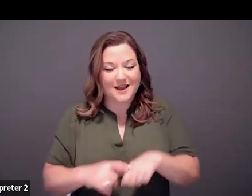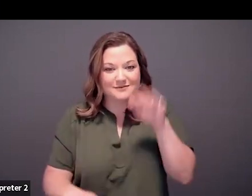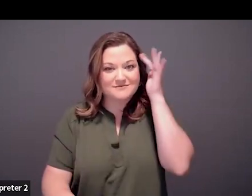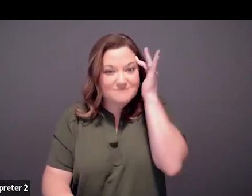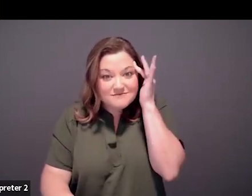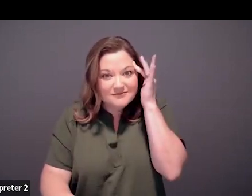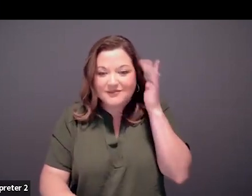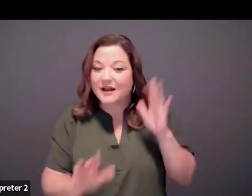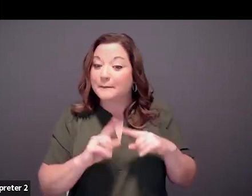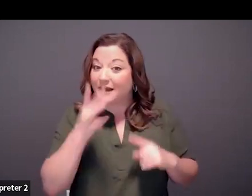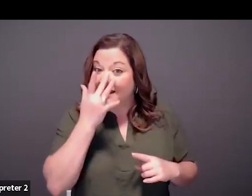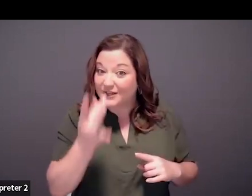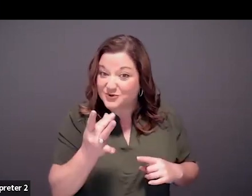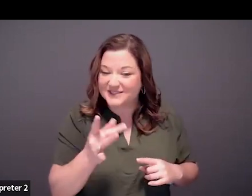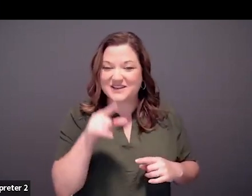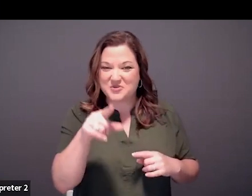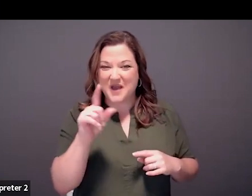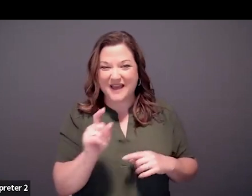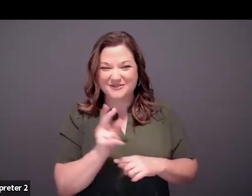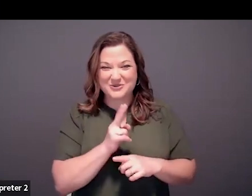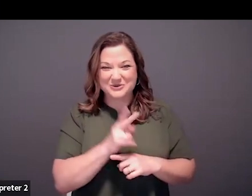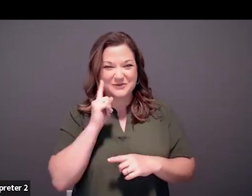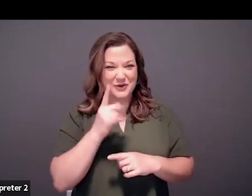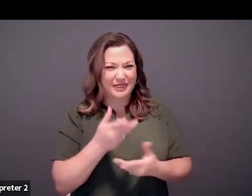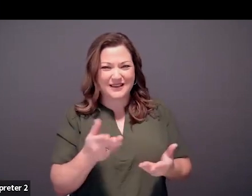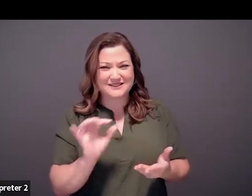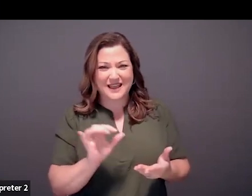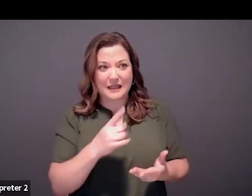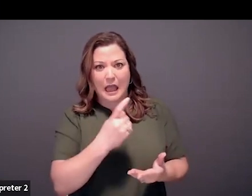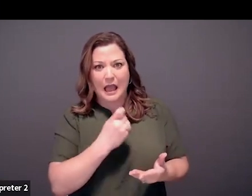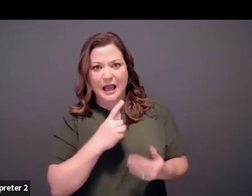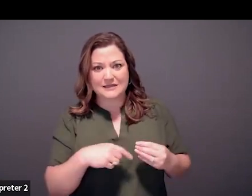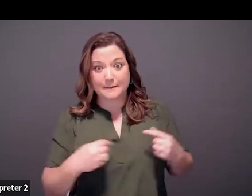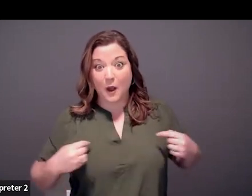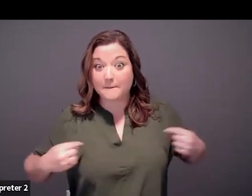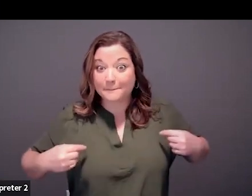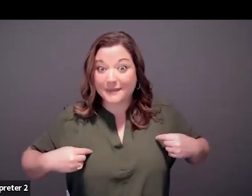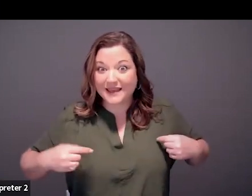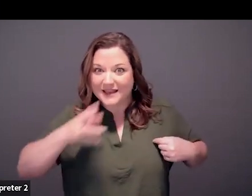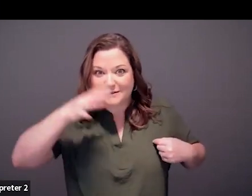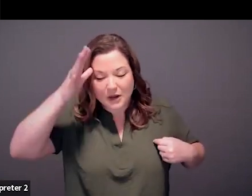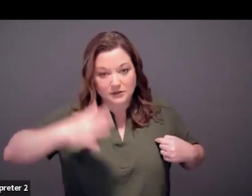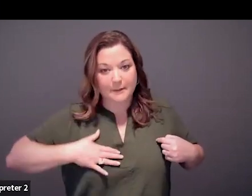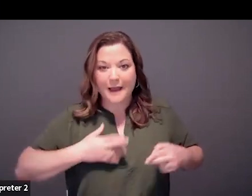What's interesting is you need to use it on things that ask about me, the parent. My name should have an autocomplete,